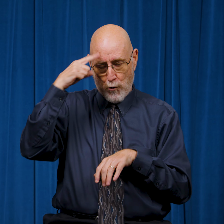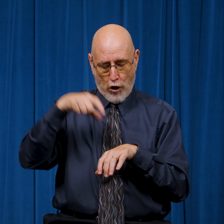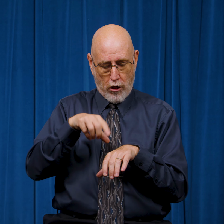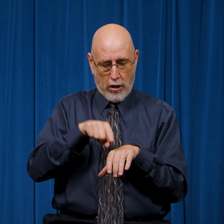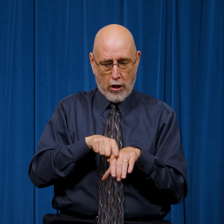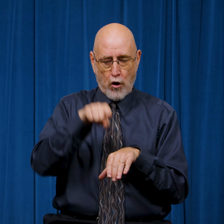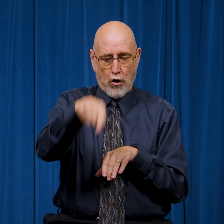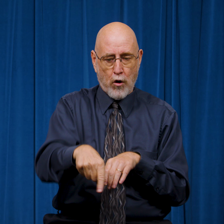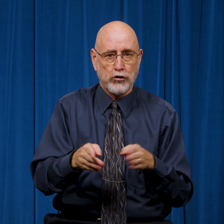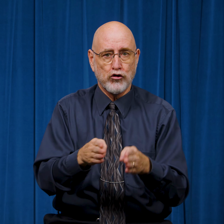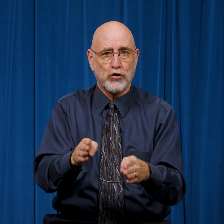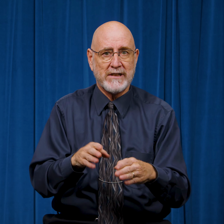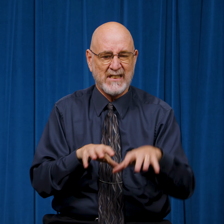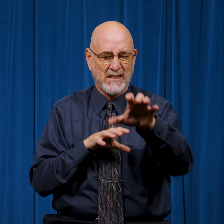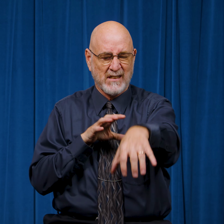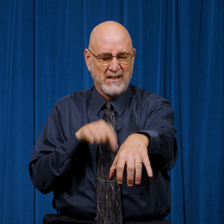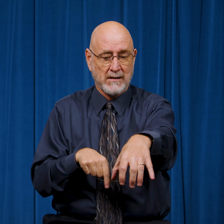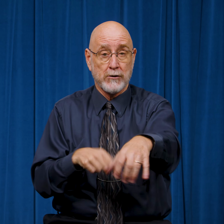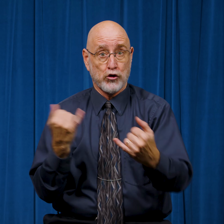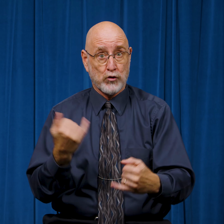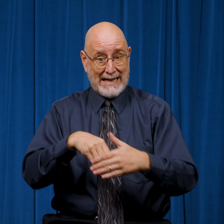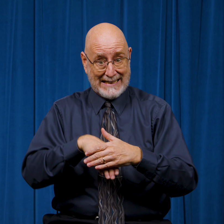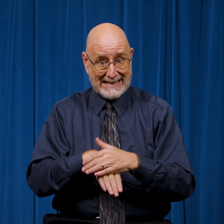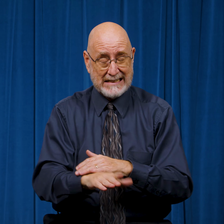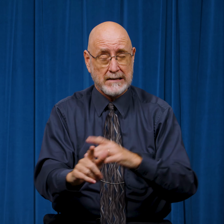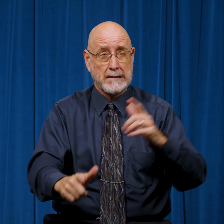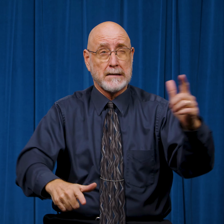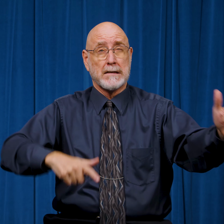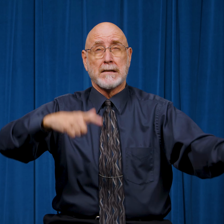Today, as you enter this enormous library,